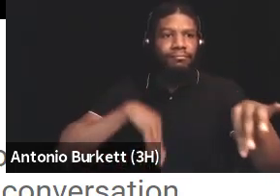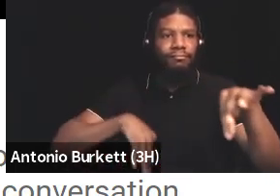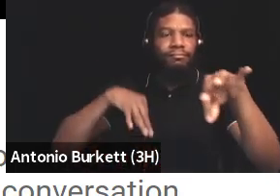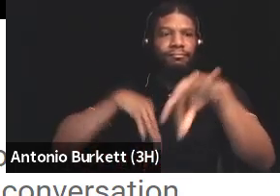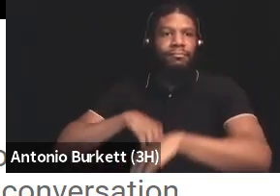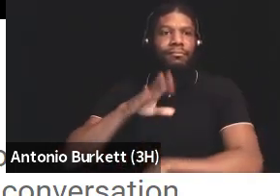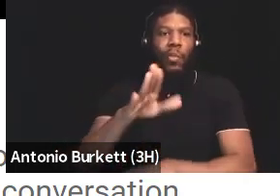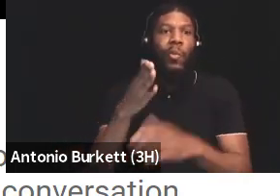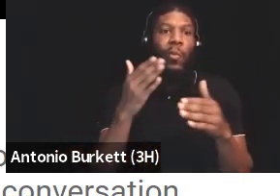Thank you. [Heidi] Great Thank